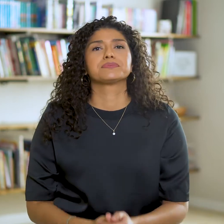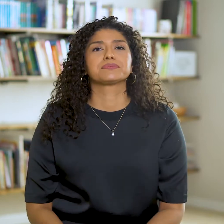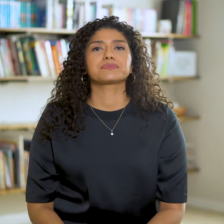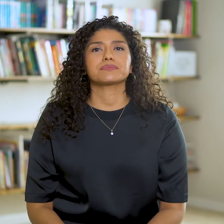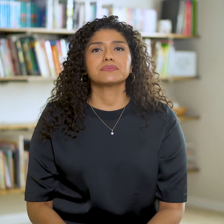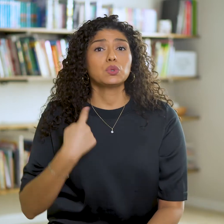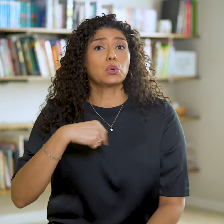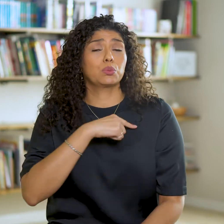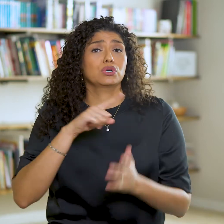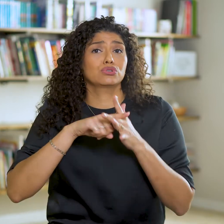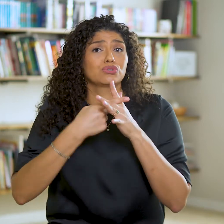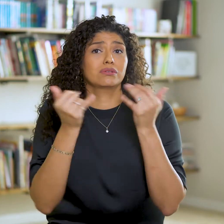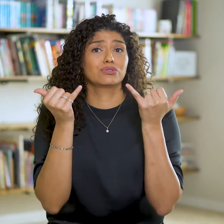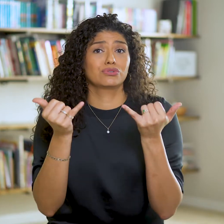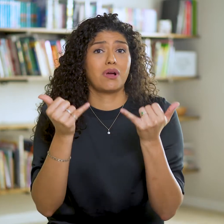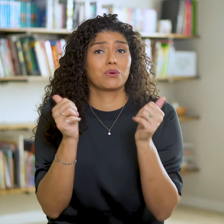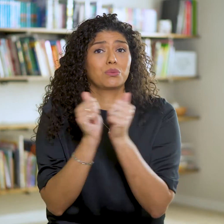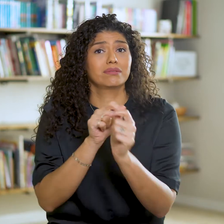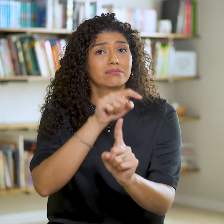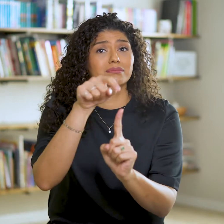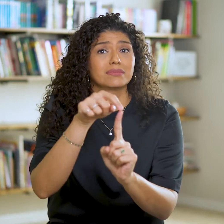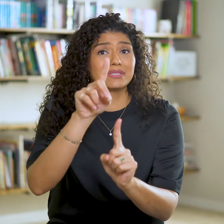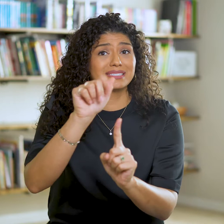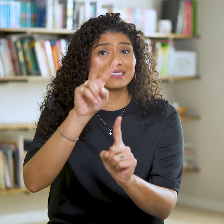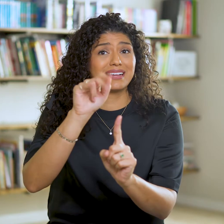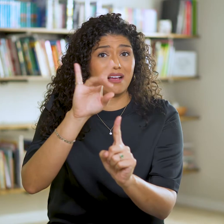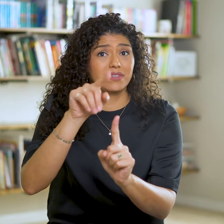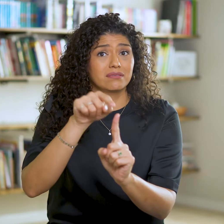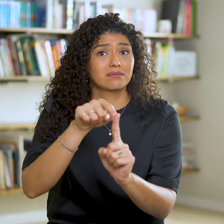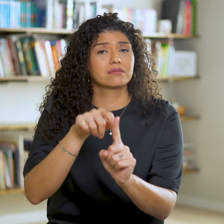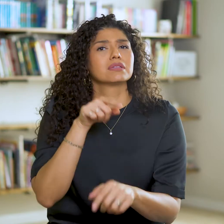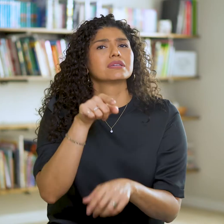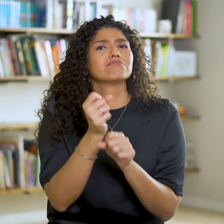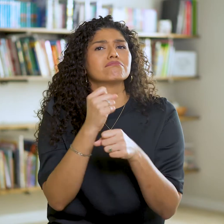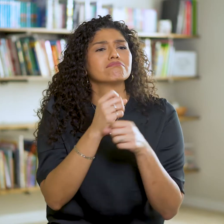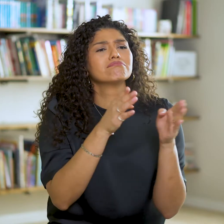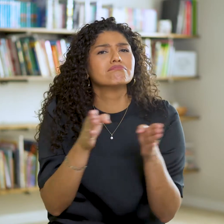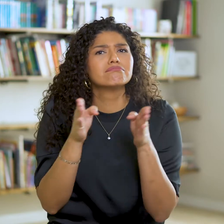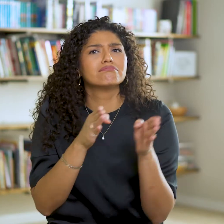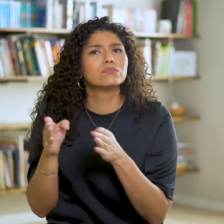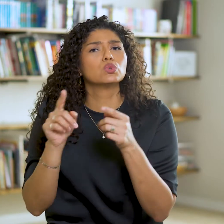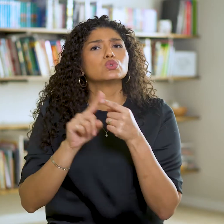We open today with David making plans